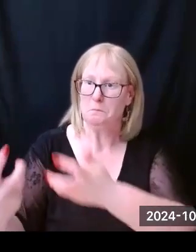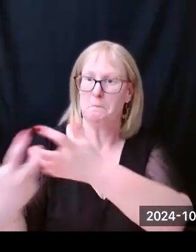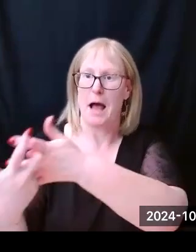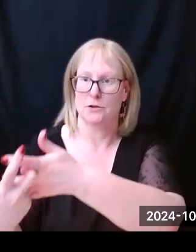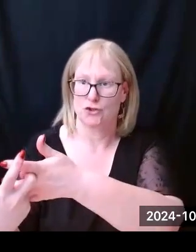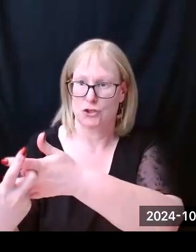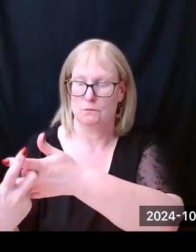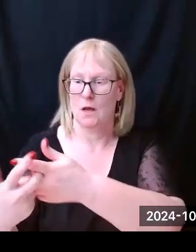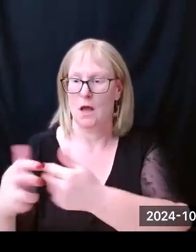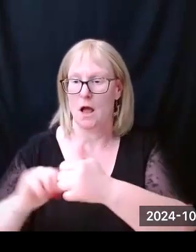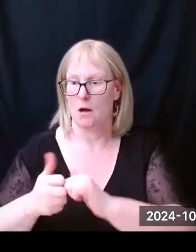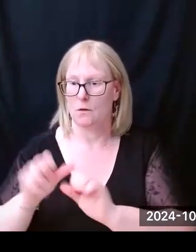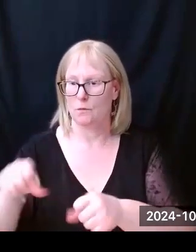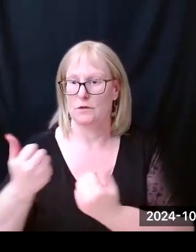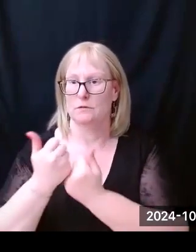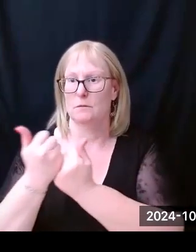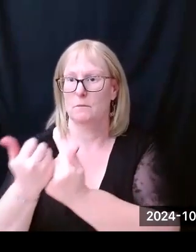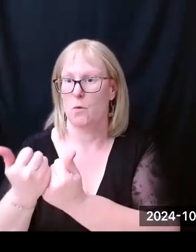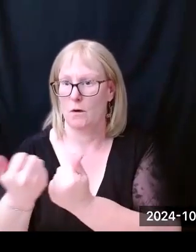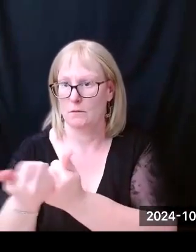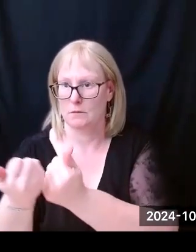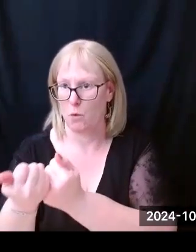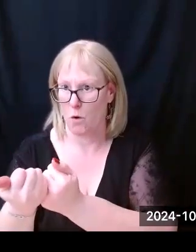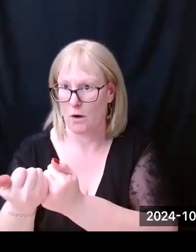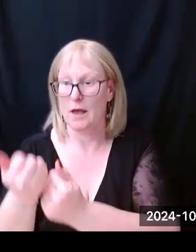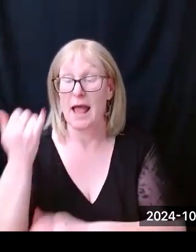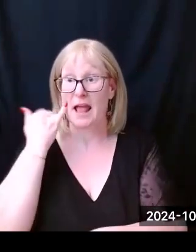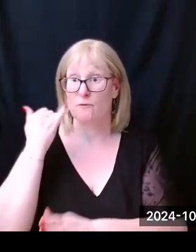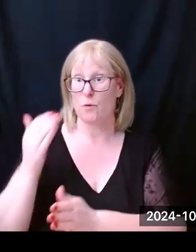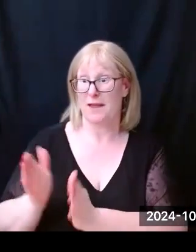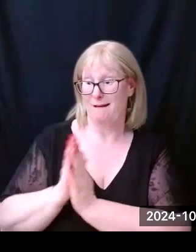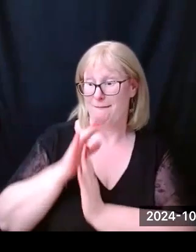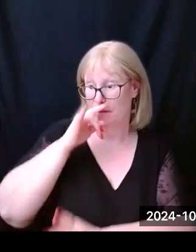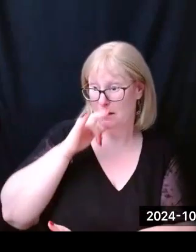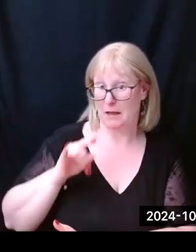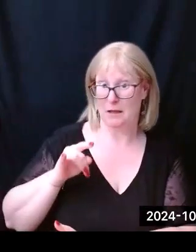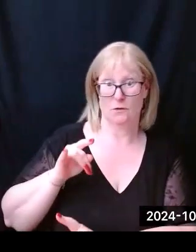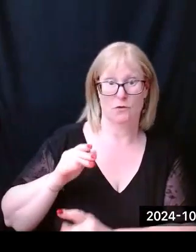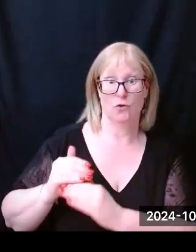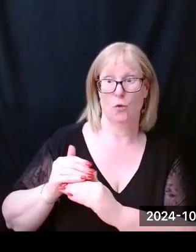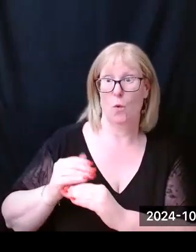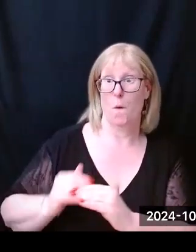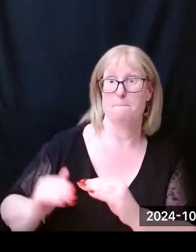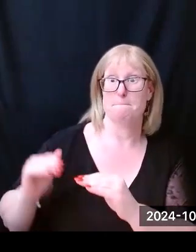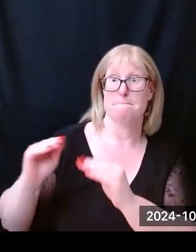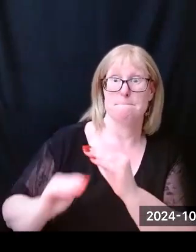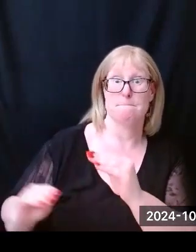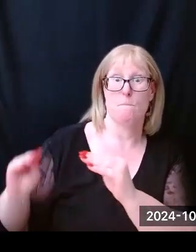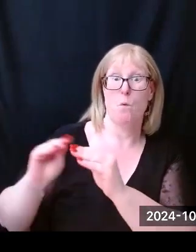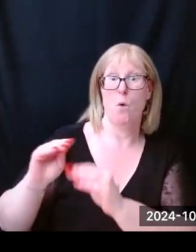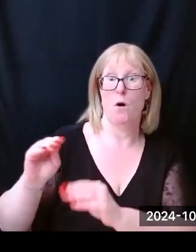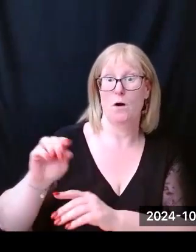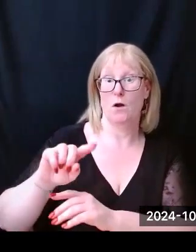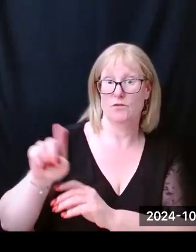Because if we ask them to do something outside of their zone of proximal development, that's not on them, that's on us as the adults.